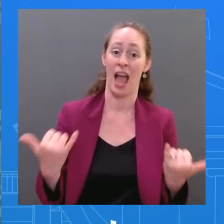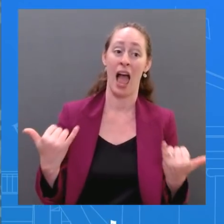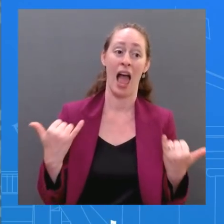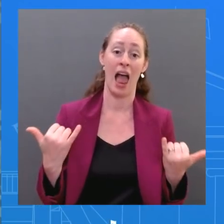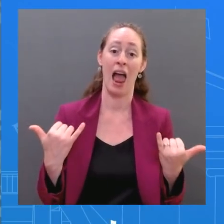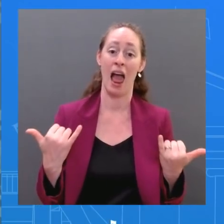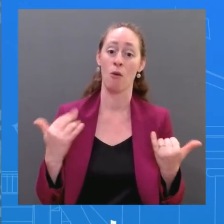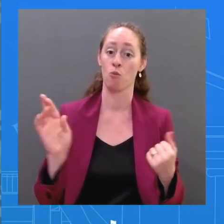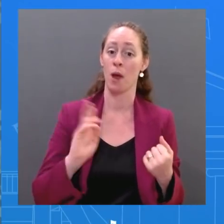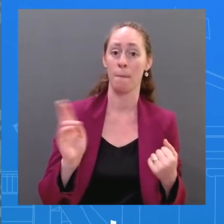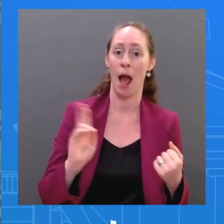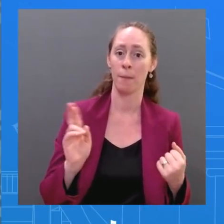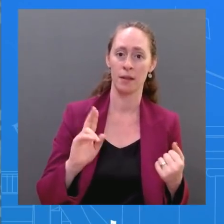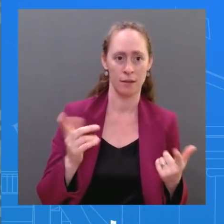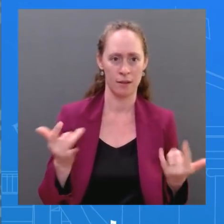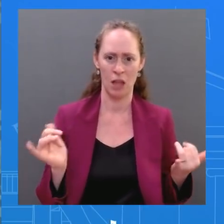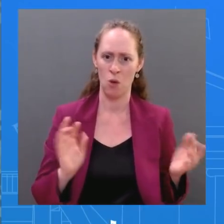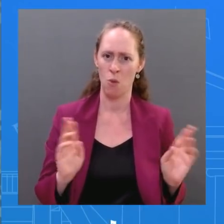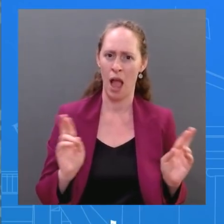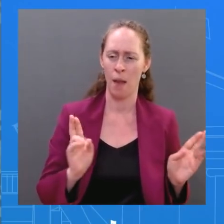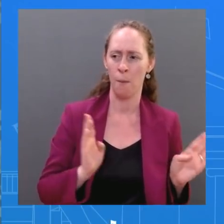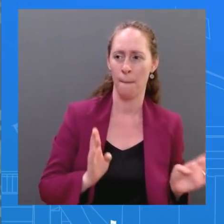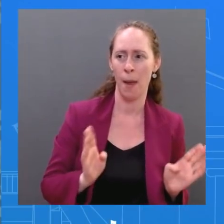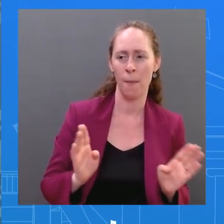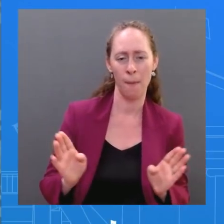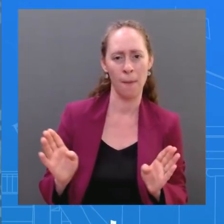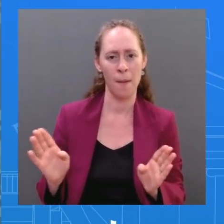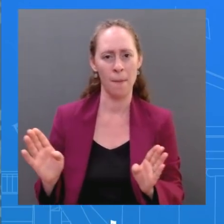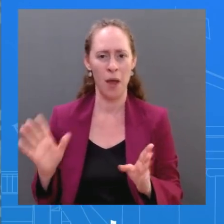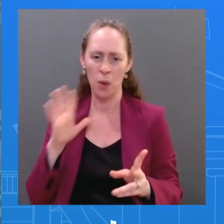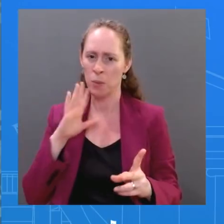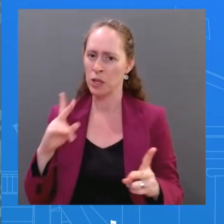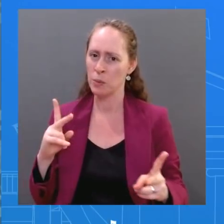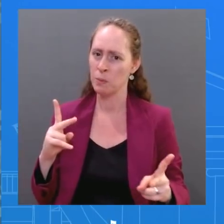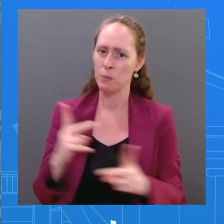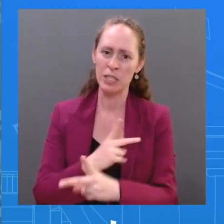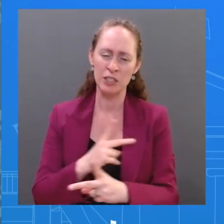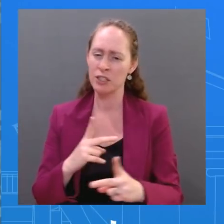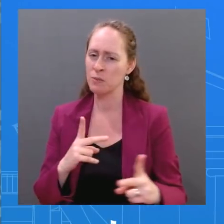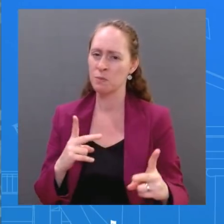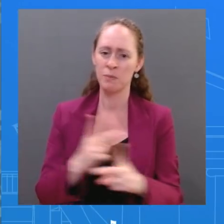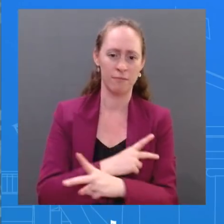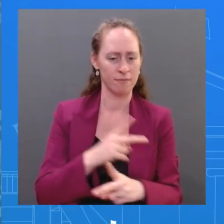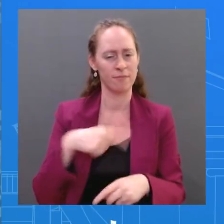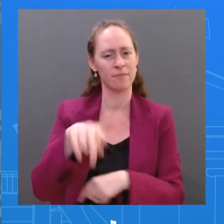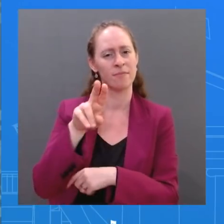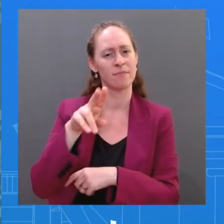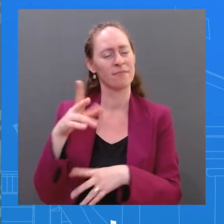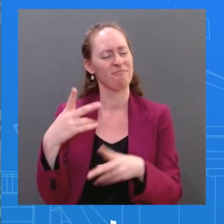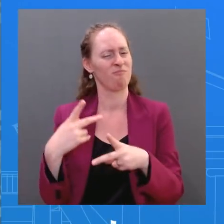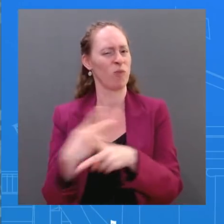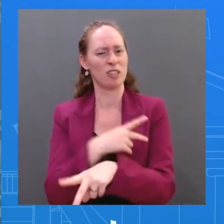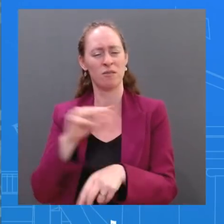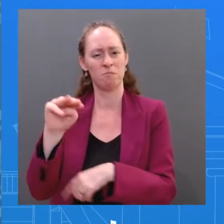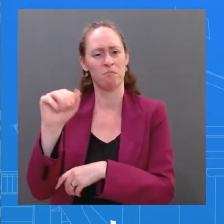They are a part of the Ultra-MAGA wing who are trying to take away the rights of the American people. That's what they're trying to do.